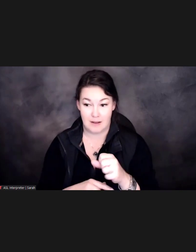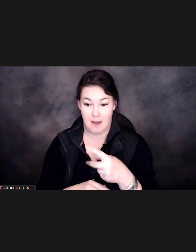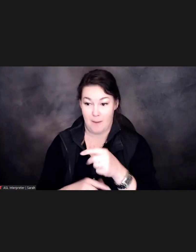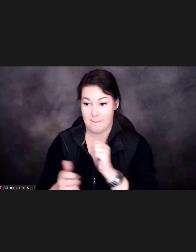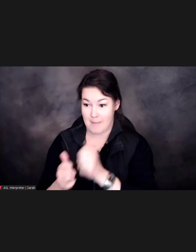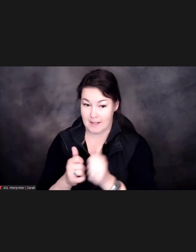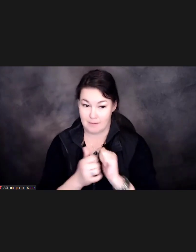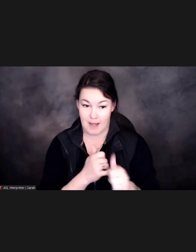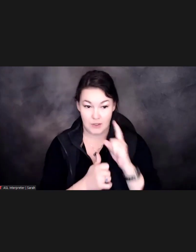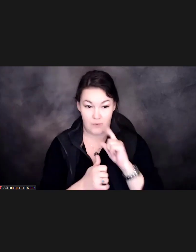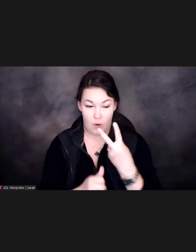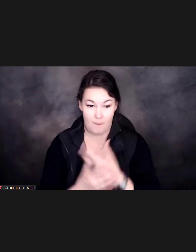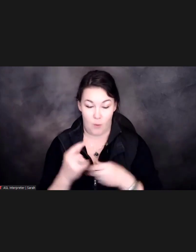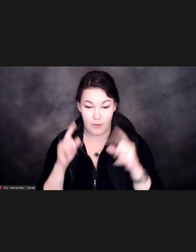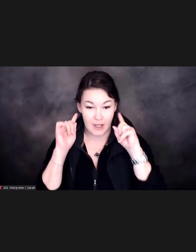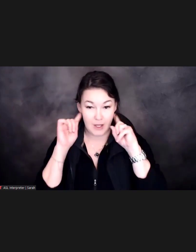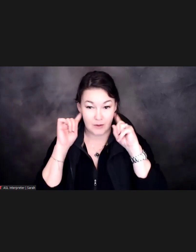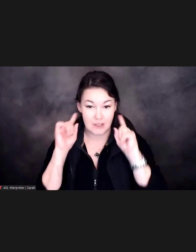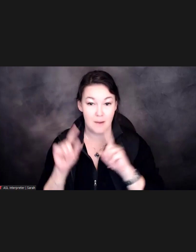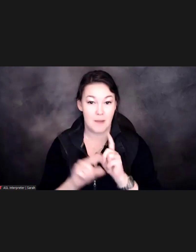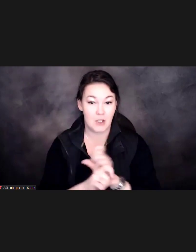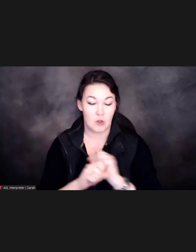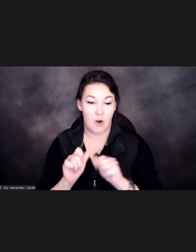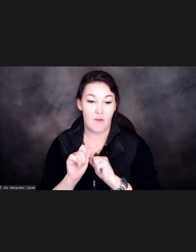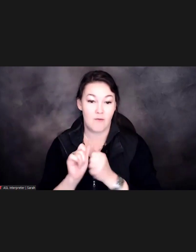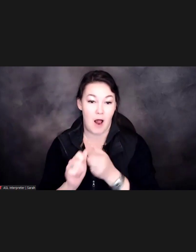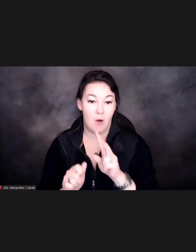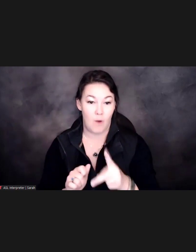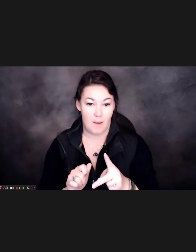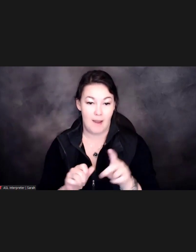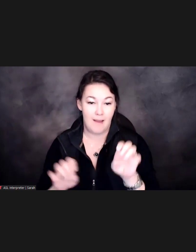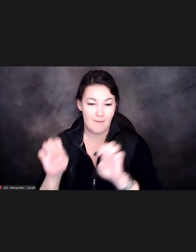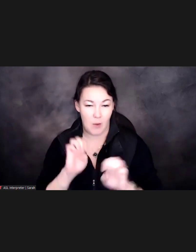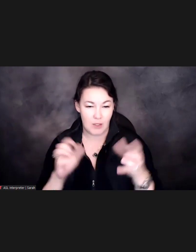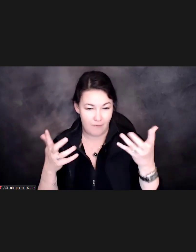want to make sure that follow-up evaluations have occurred.